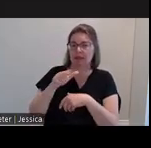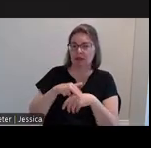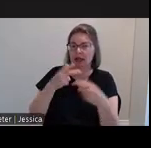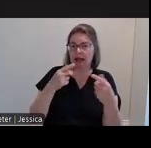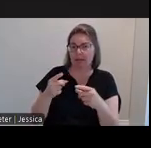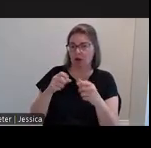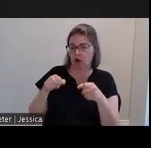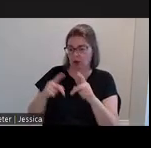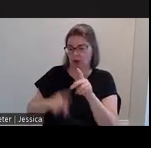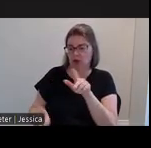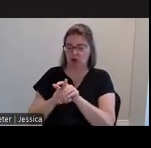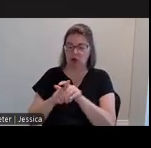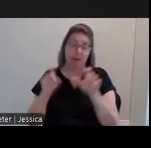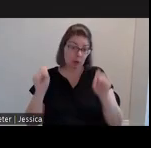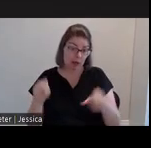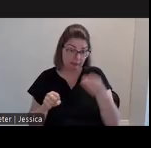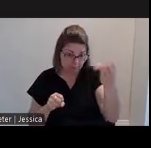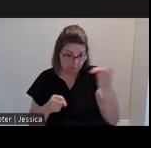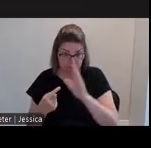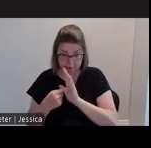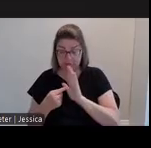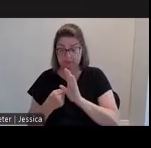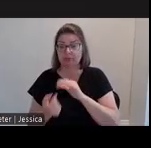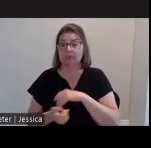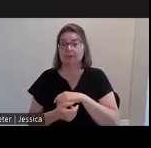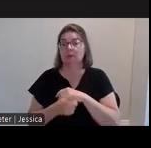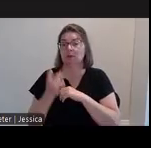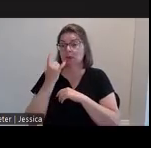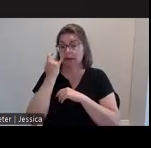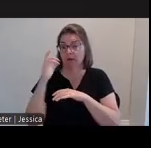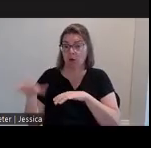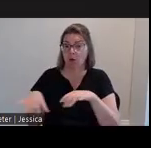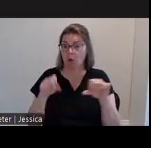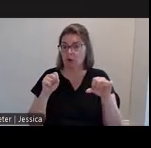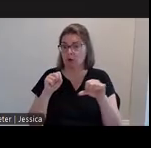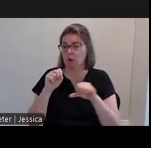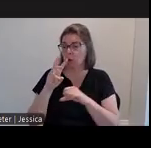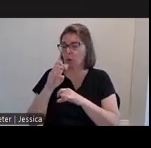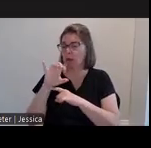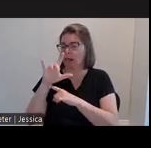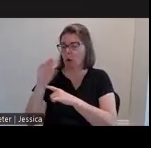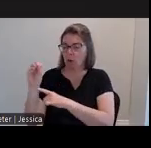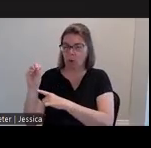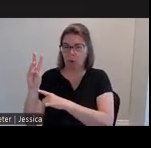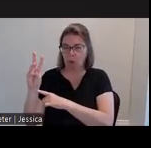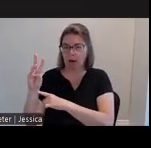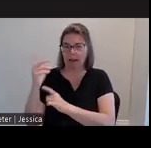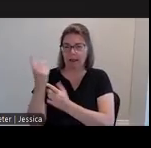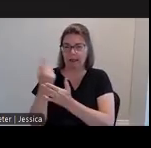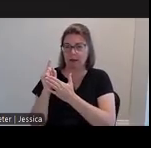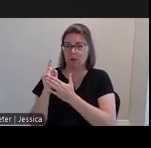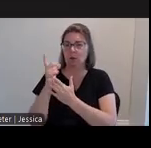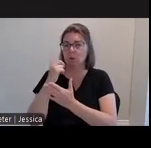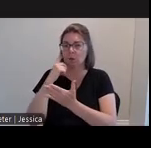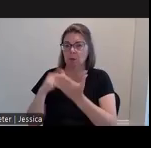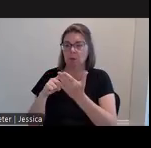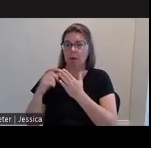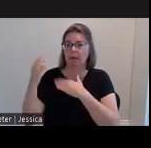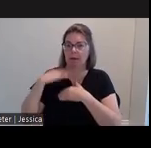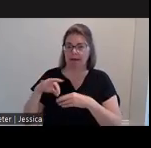Or, for example uh, we were hosting WILU last week and really noticing the benefit of fidget toys in that instance,